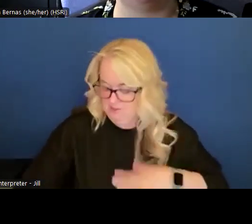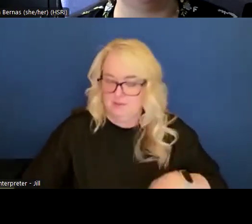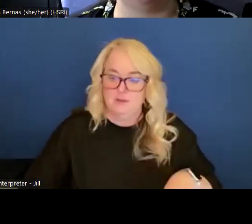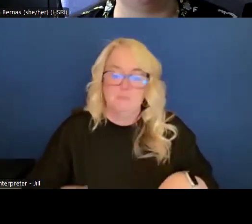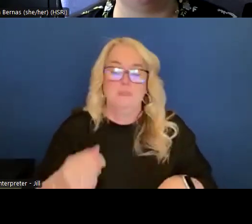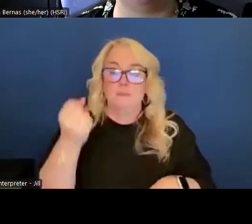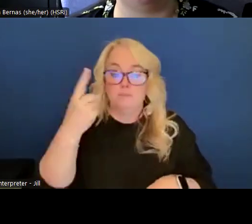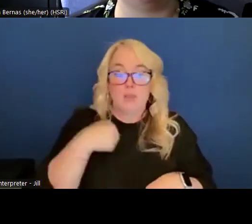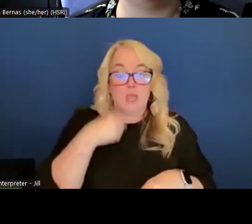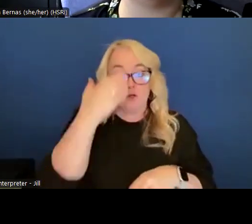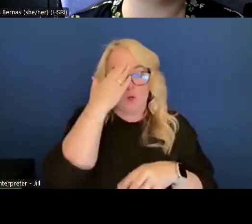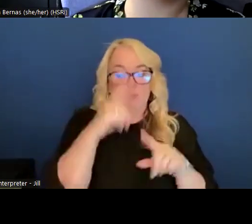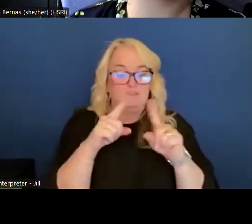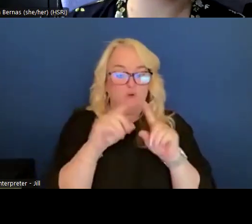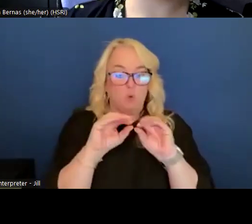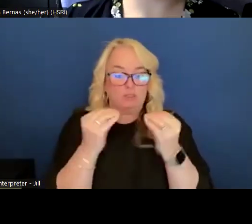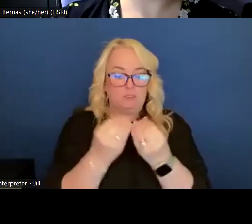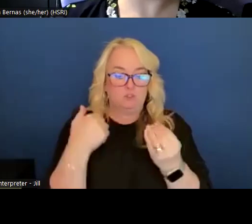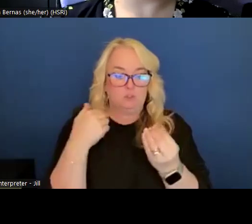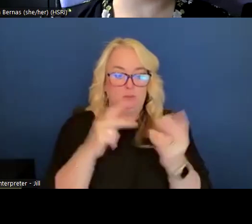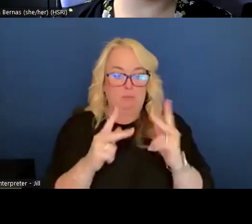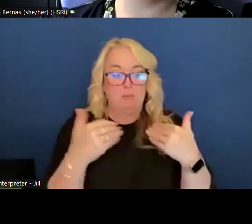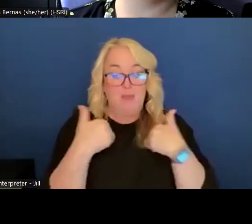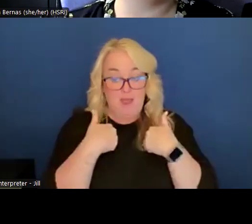are different organizations that people have within their state,